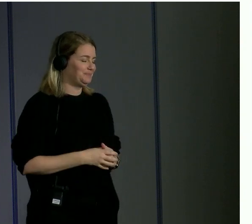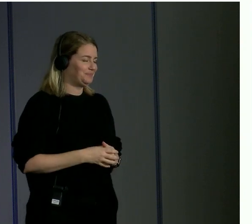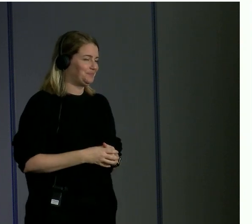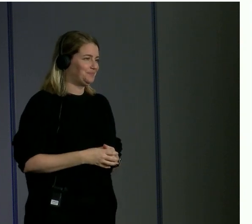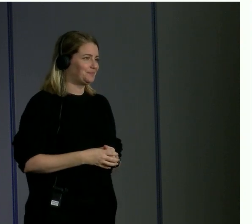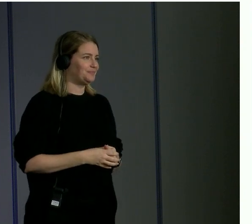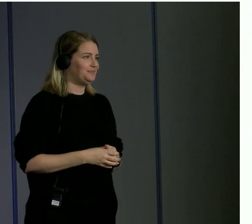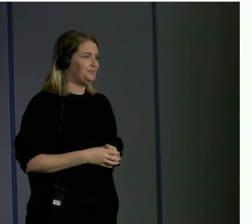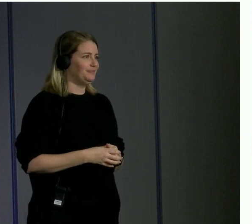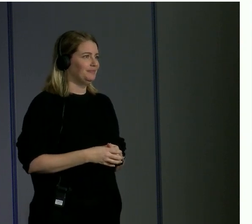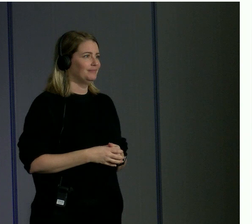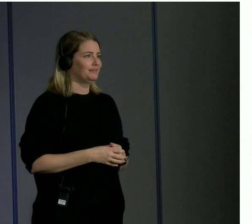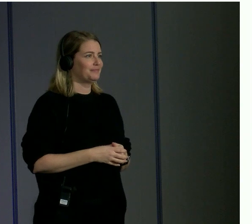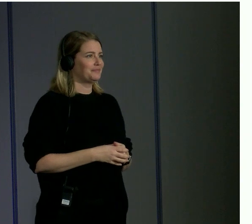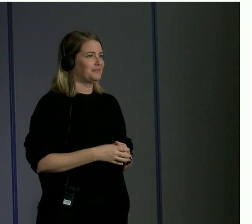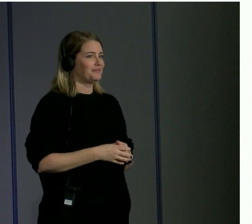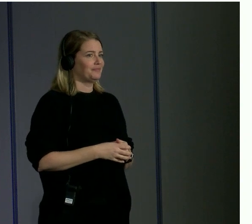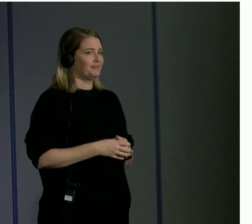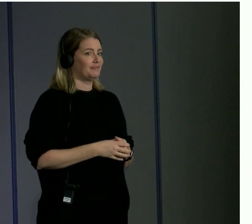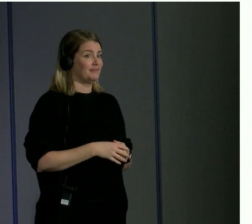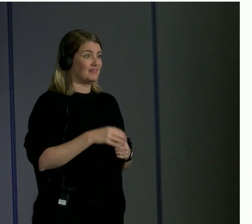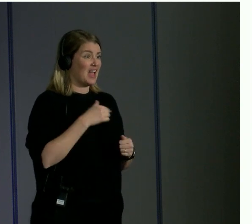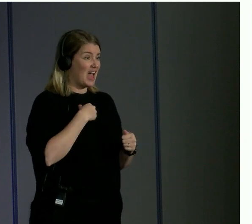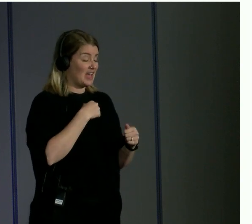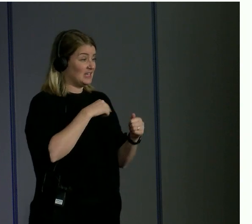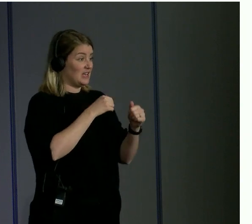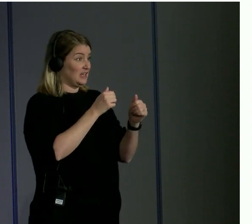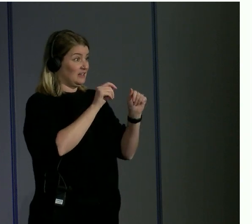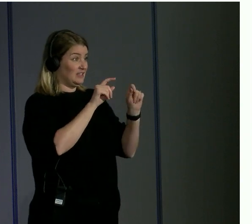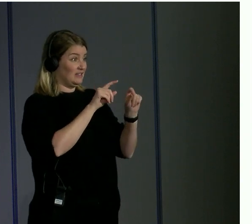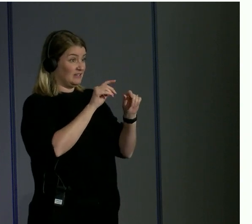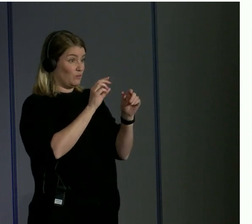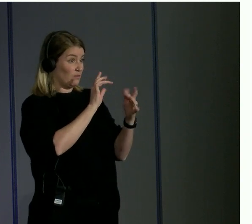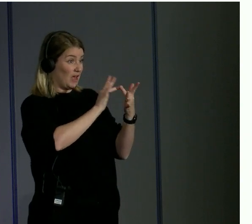Well, I just have to pass the checker, right? That's one we hear? Well,